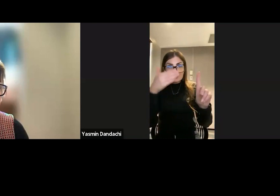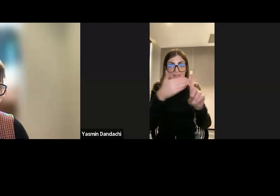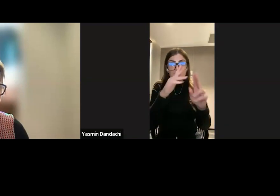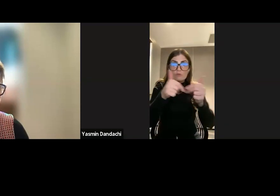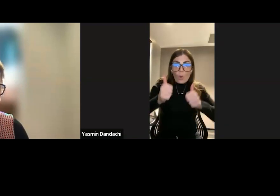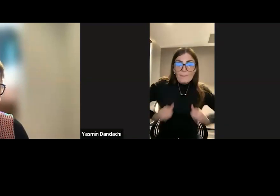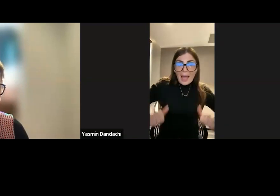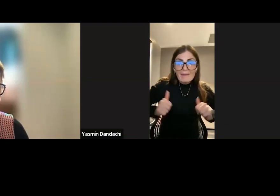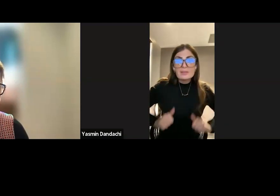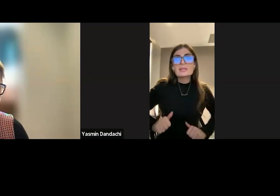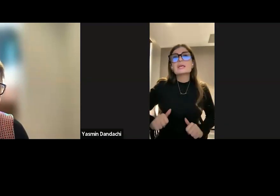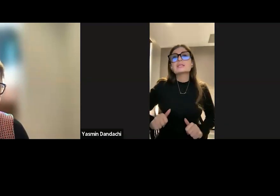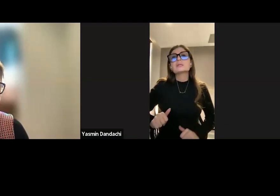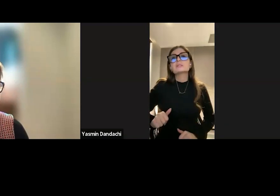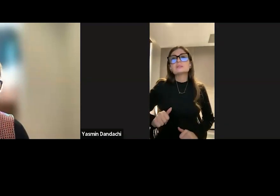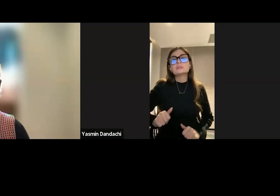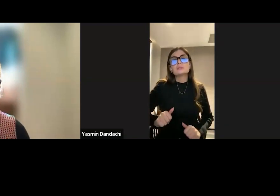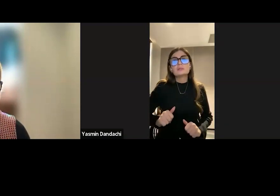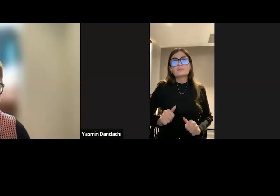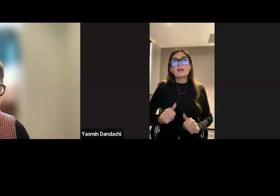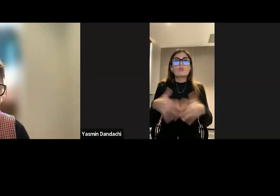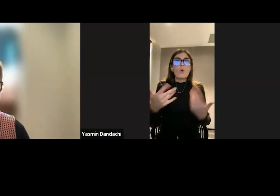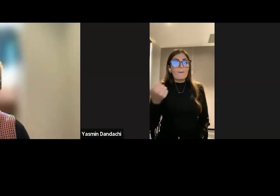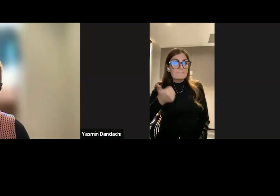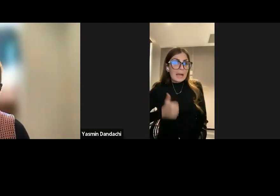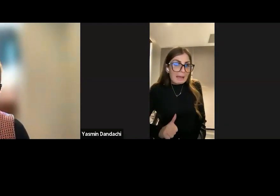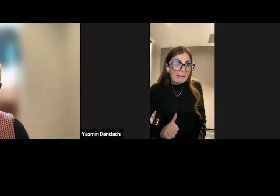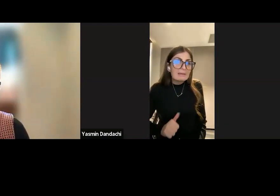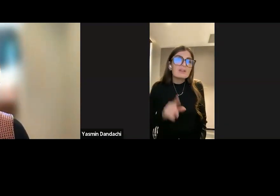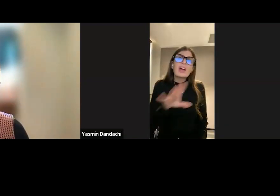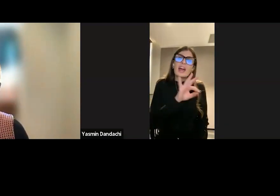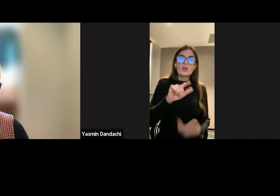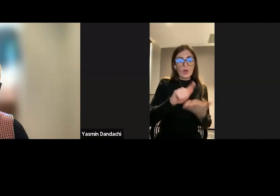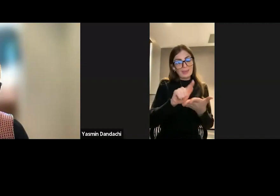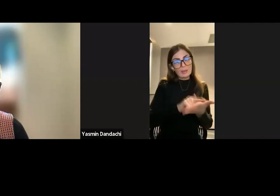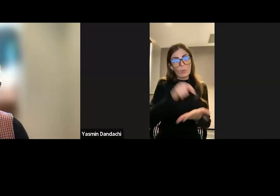are not deemed in a legal framework.